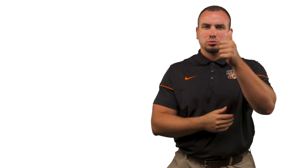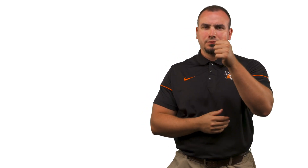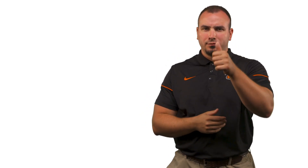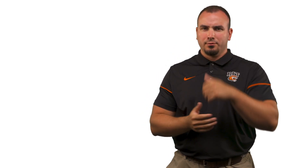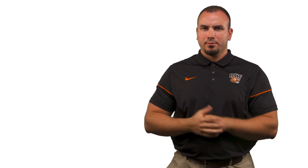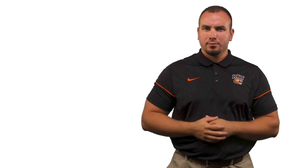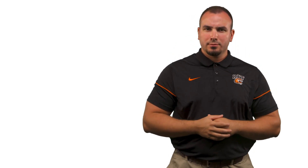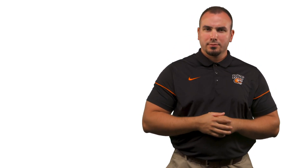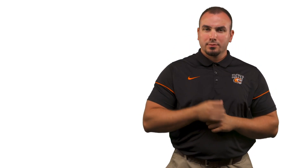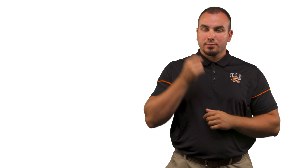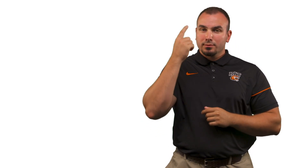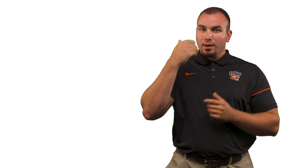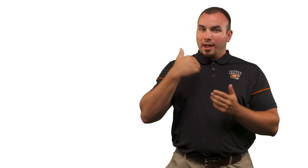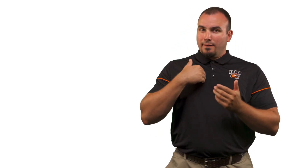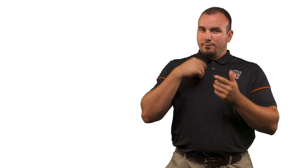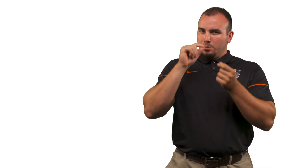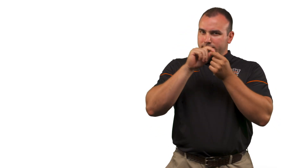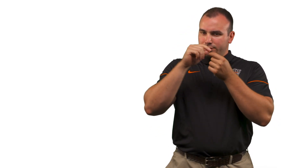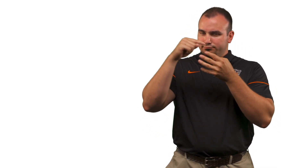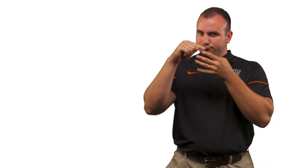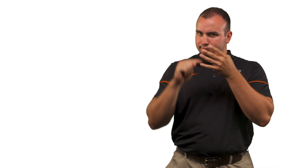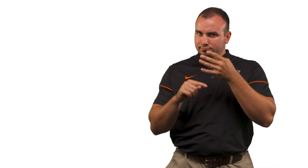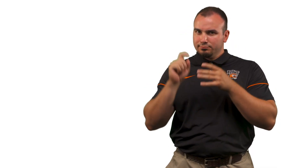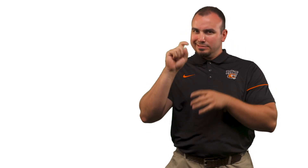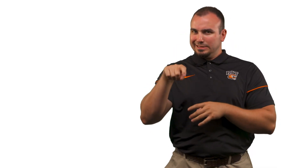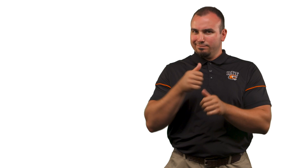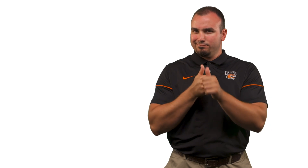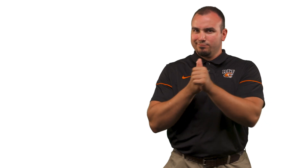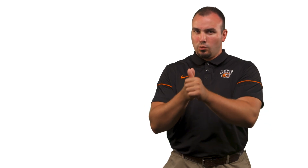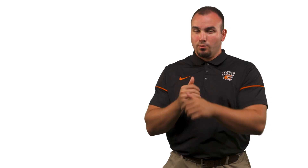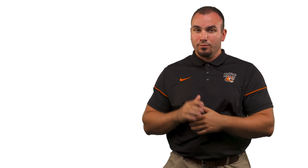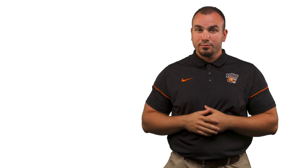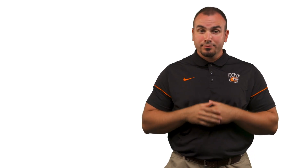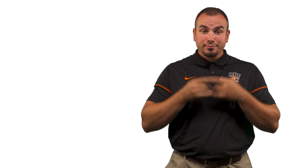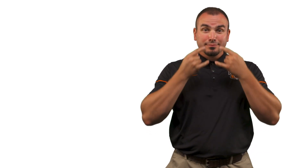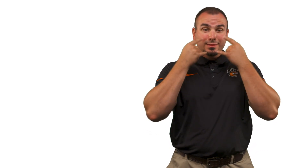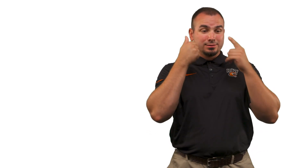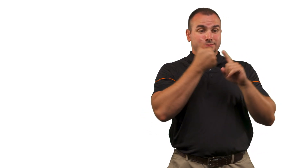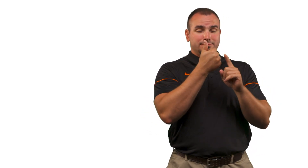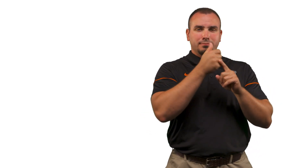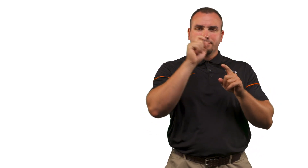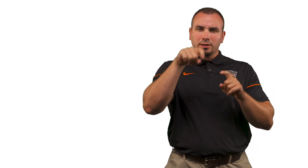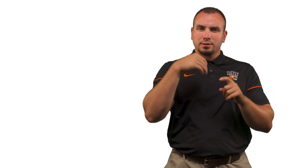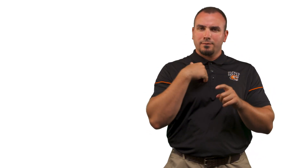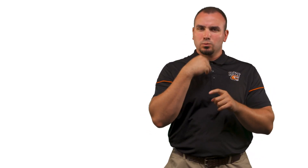but you may use your own face covering provided that: